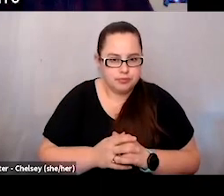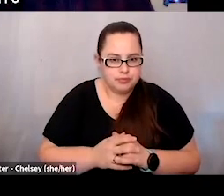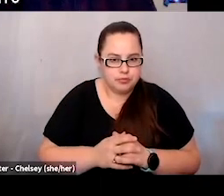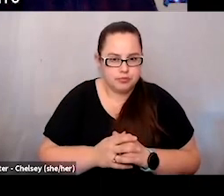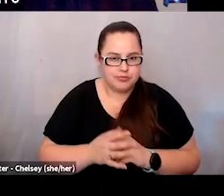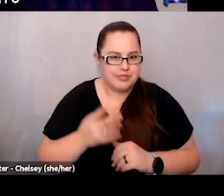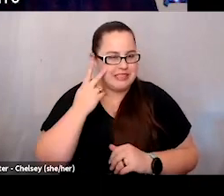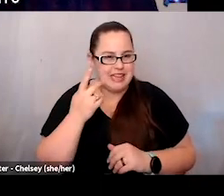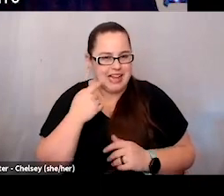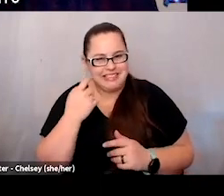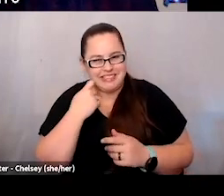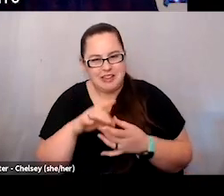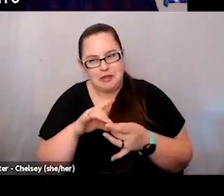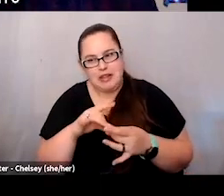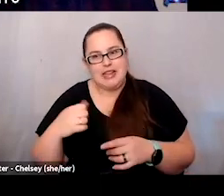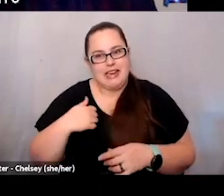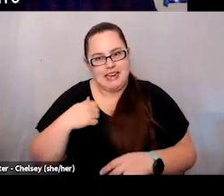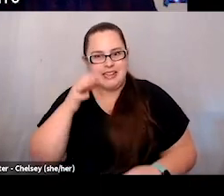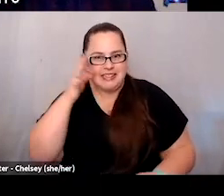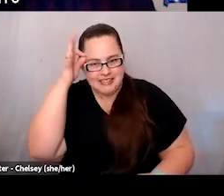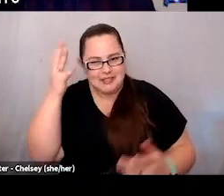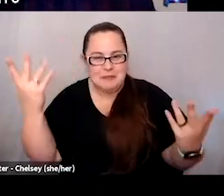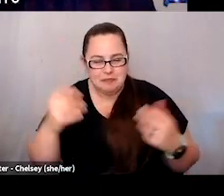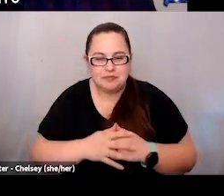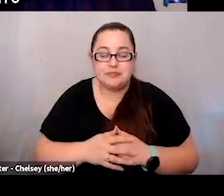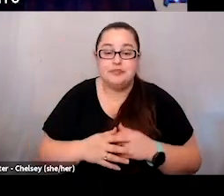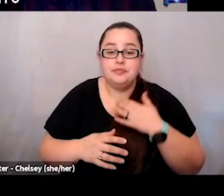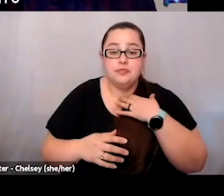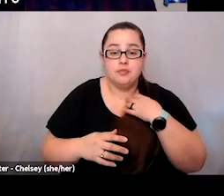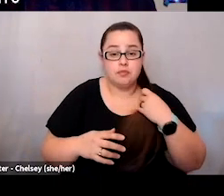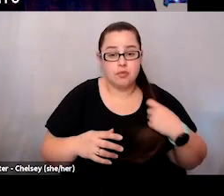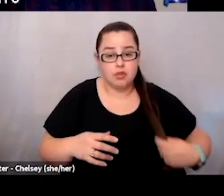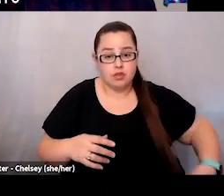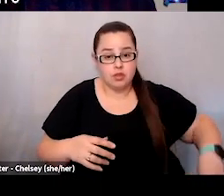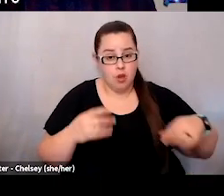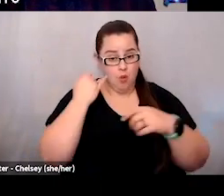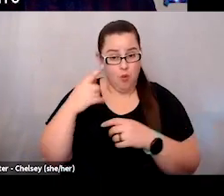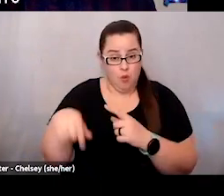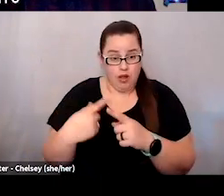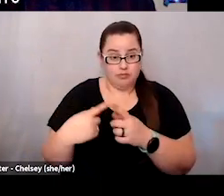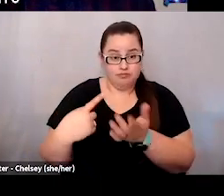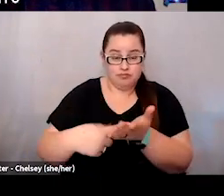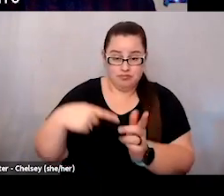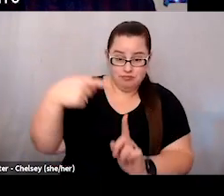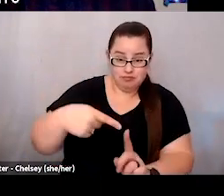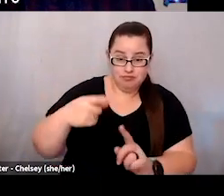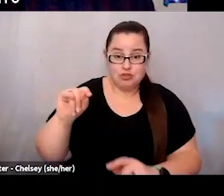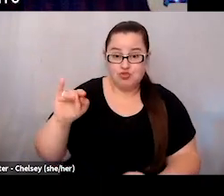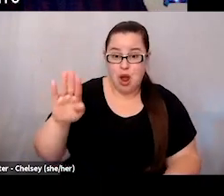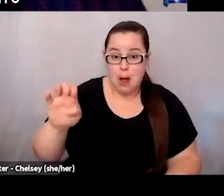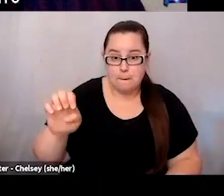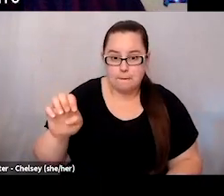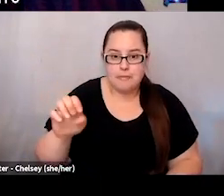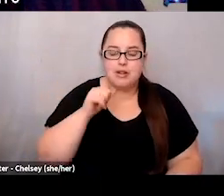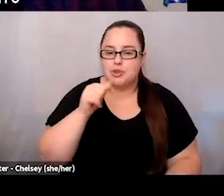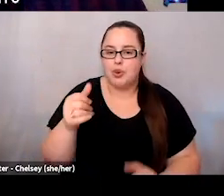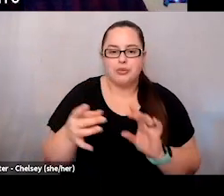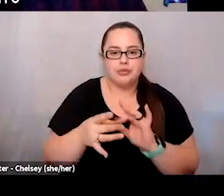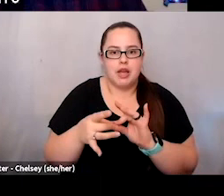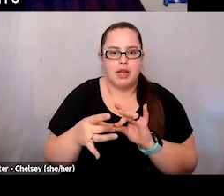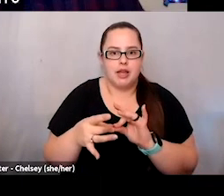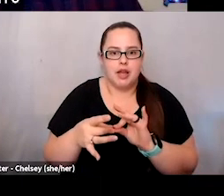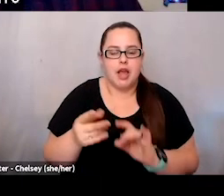Indian. I would say when you're talking about a specific tribe, don't say the Indians or